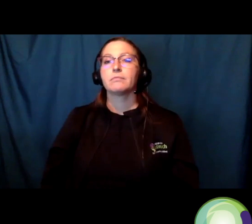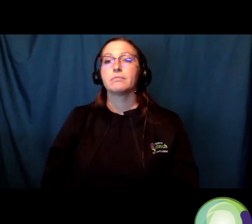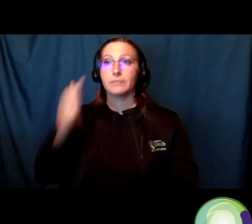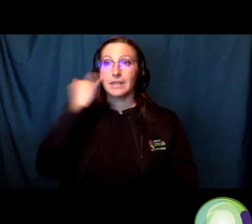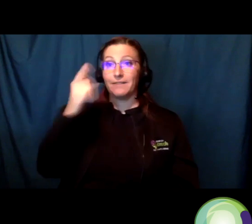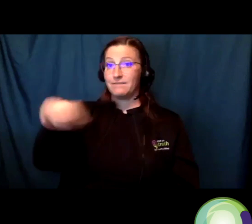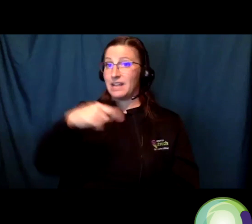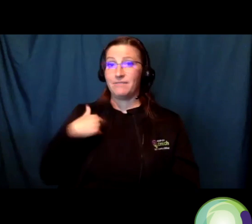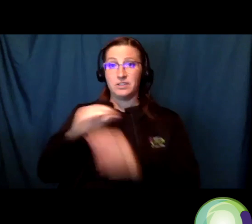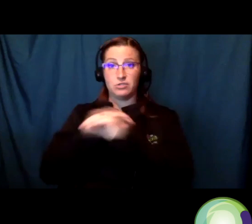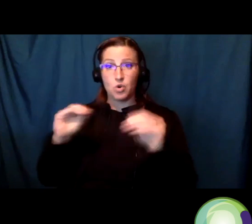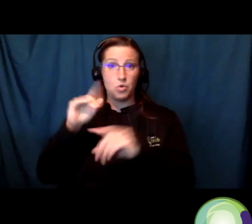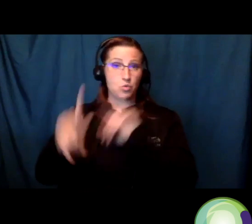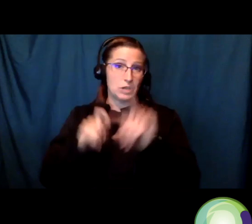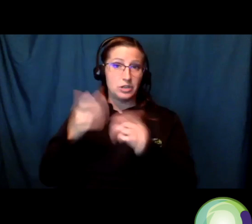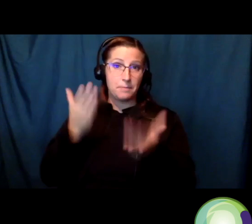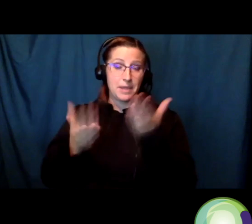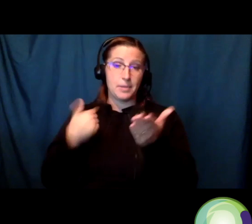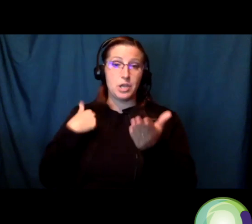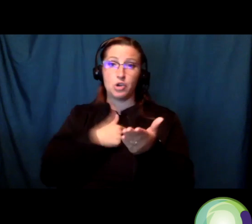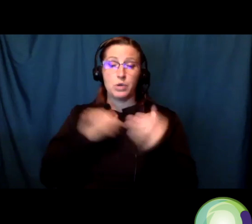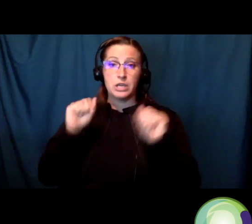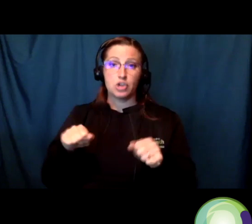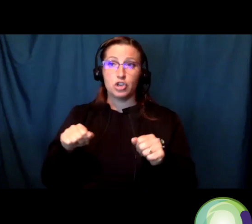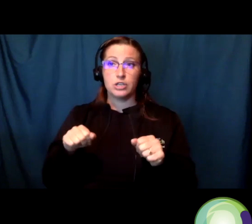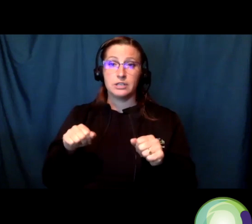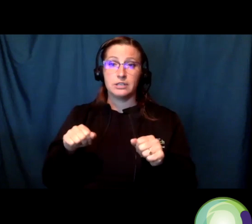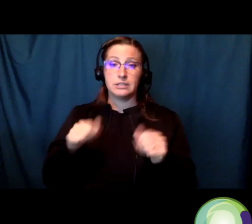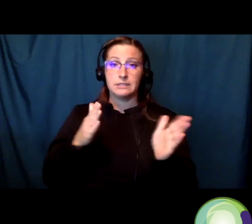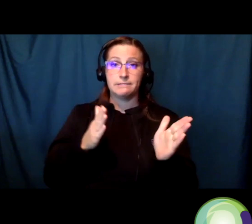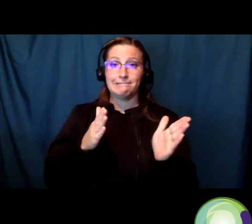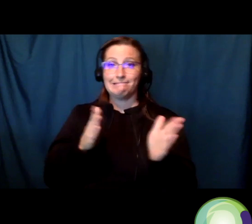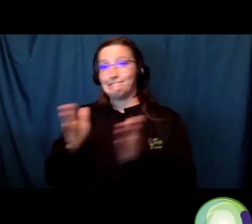questions, maybe we could uh shift it a little bit